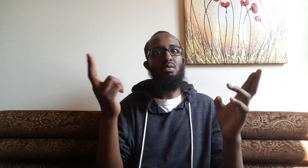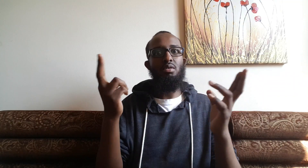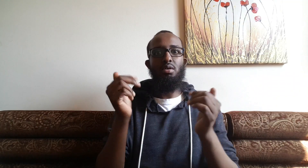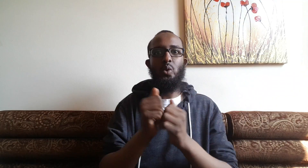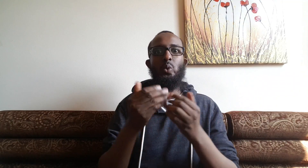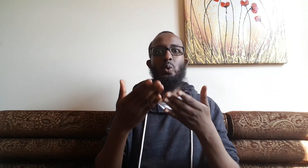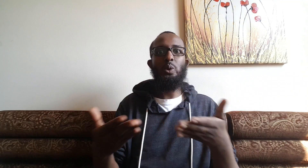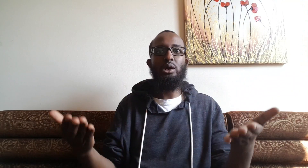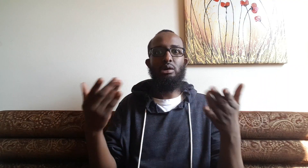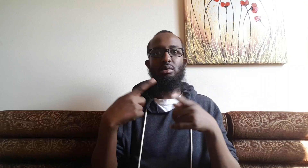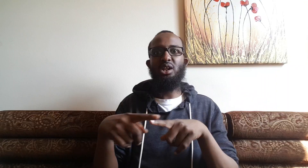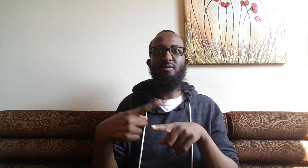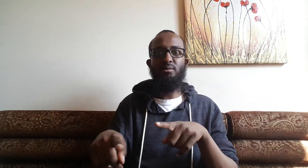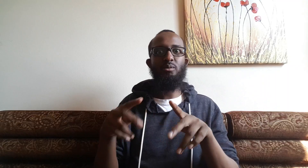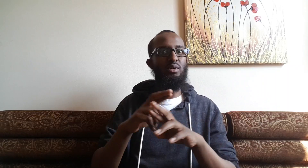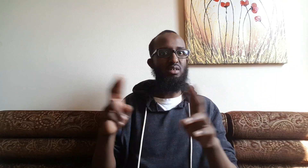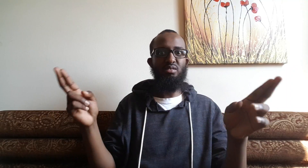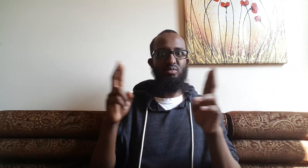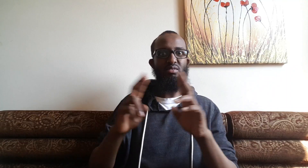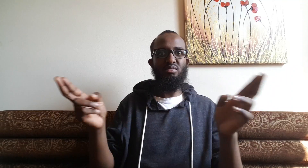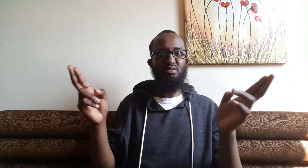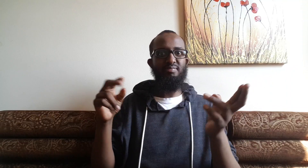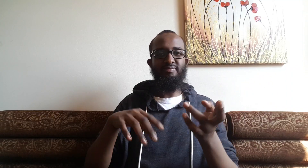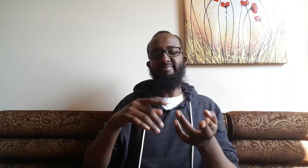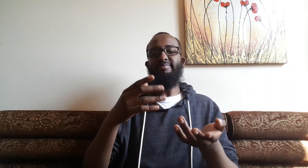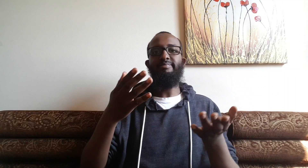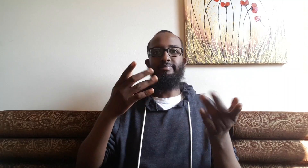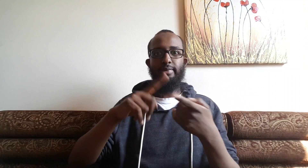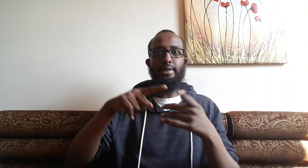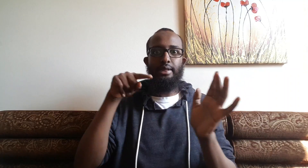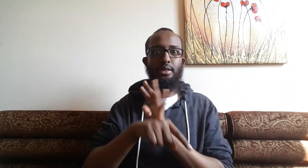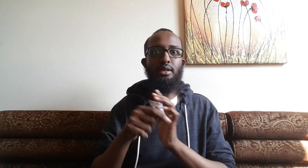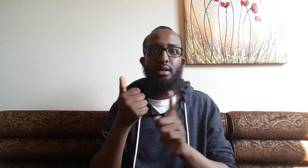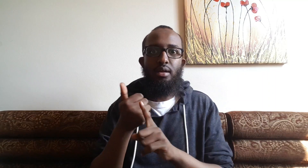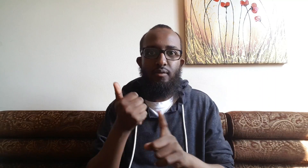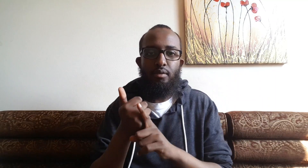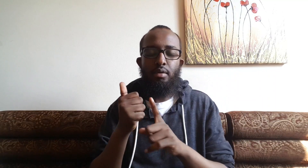ready with a knife. All prepared.